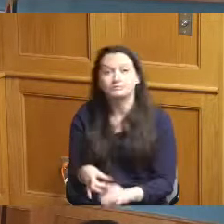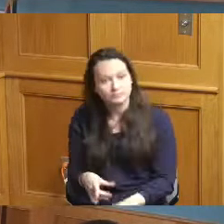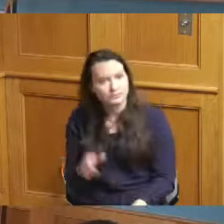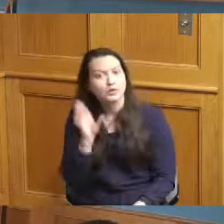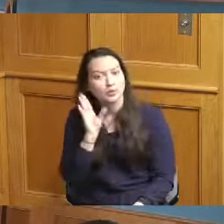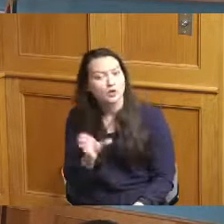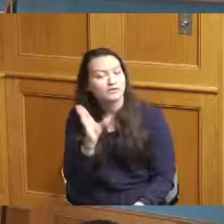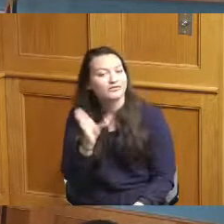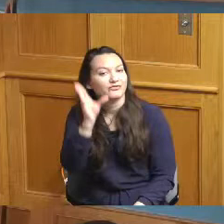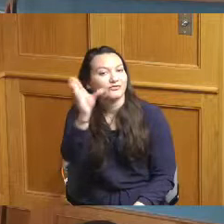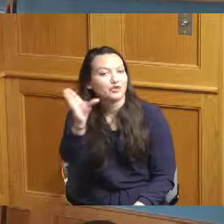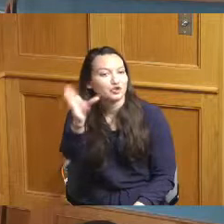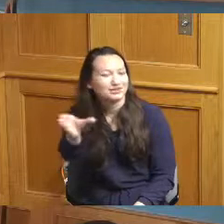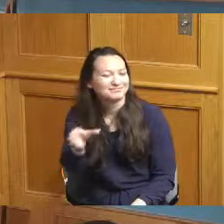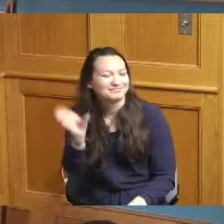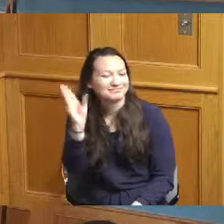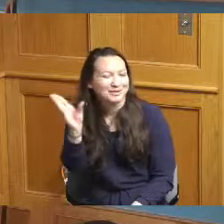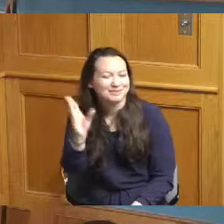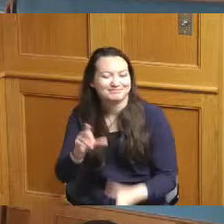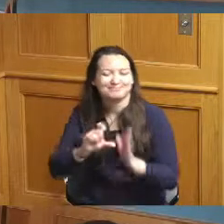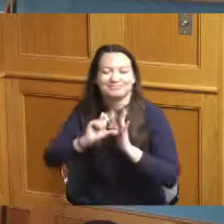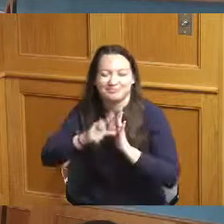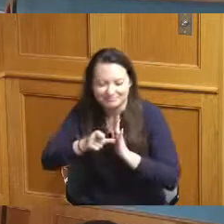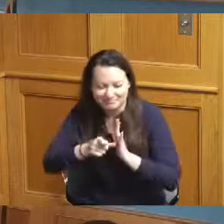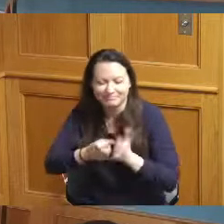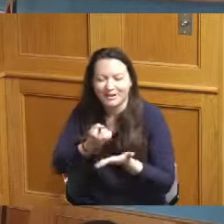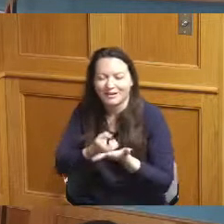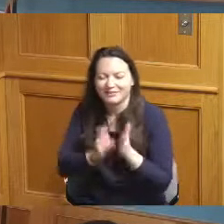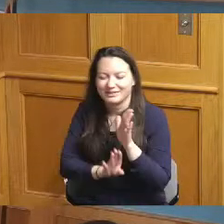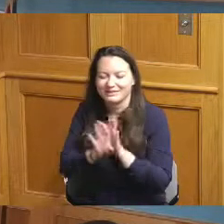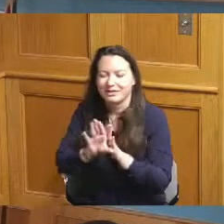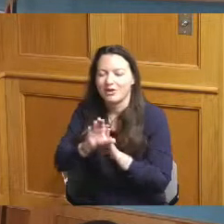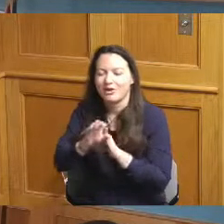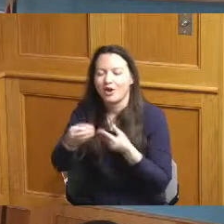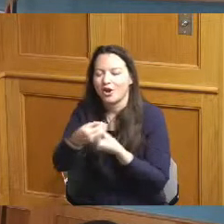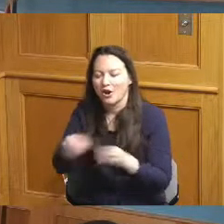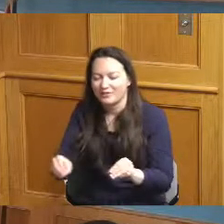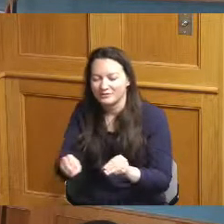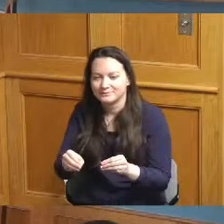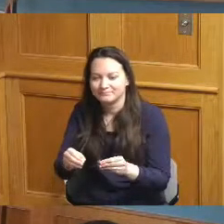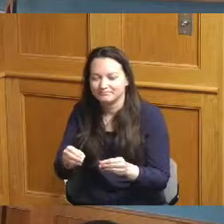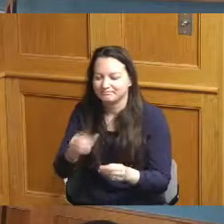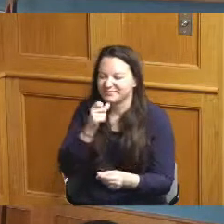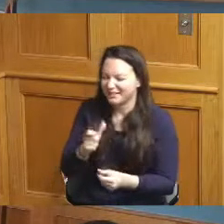sure on future presentations that we highlight Economic Development Office over Alloy sure